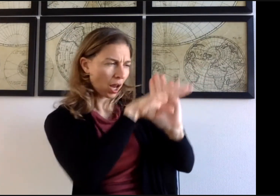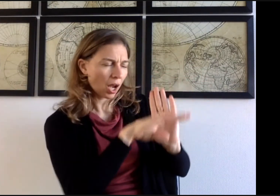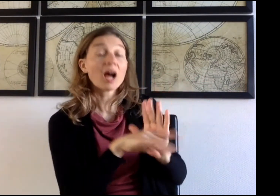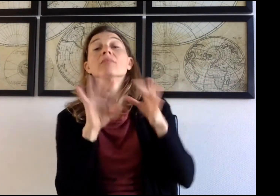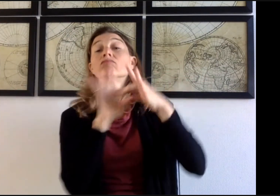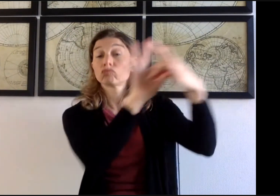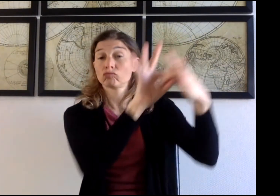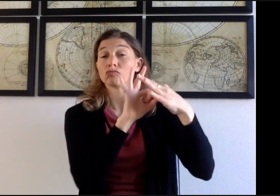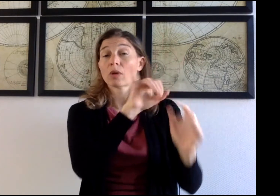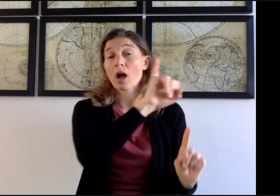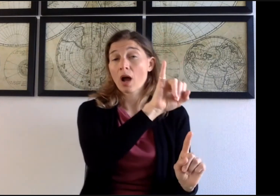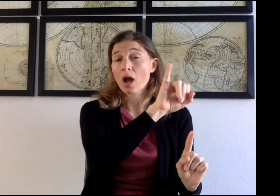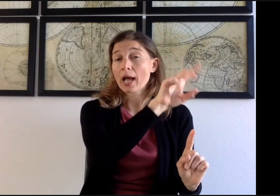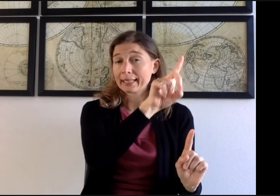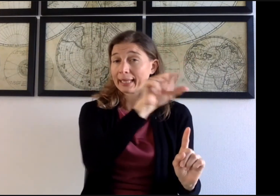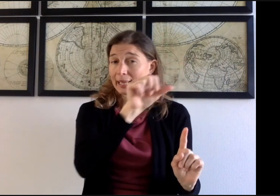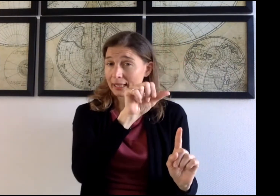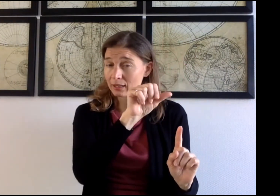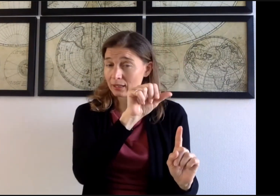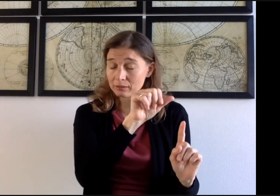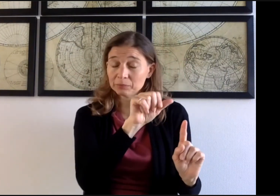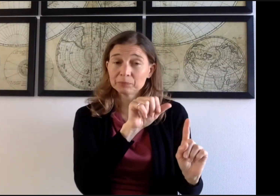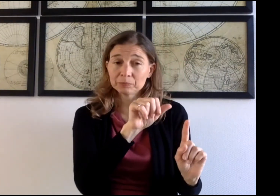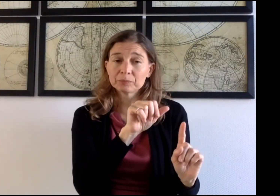trying to pressure the World Health Organisation on this.